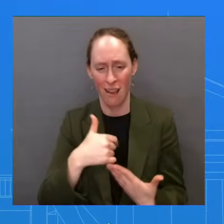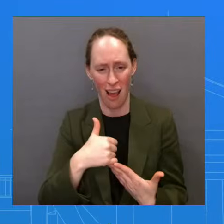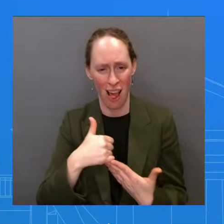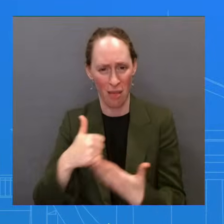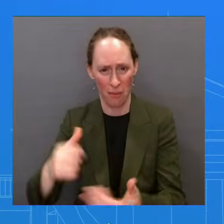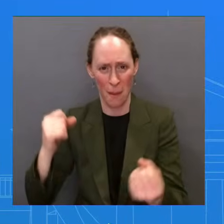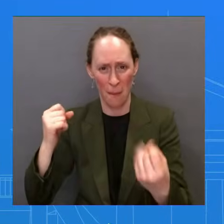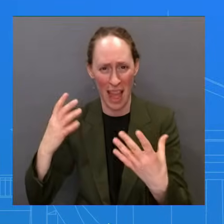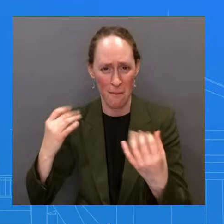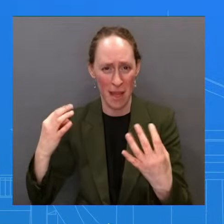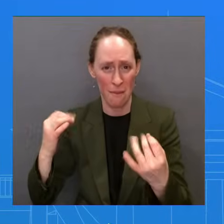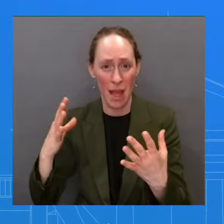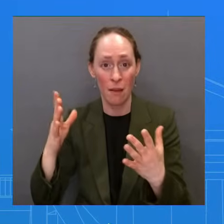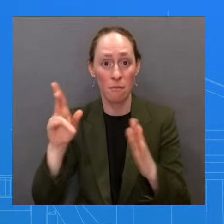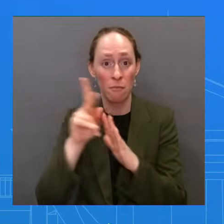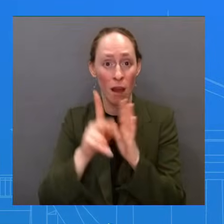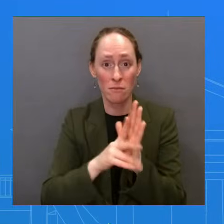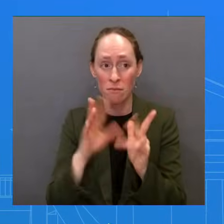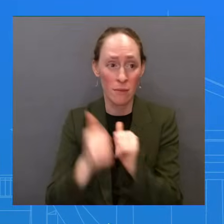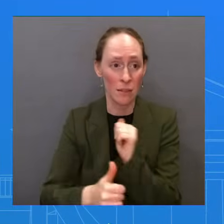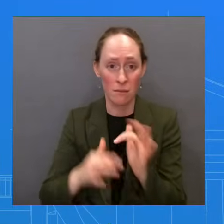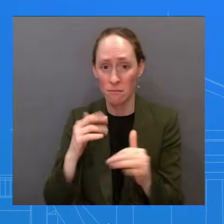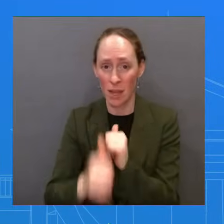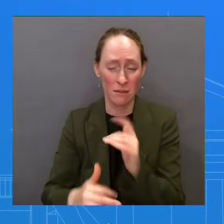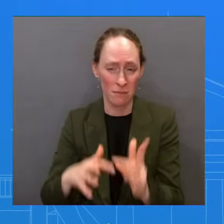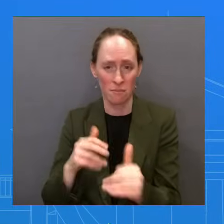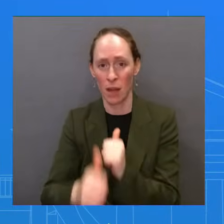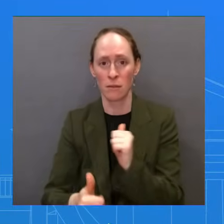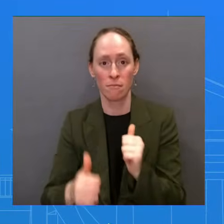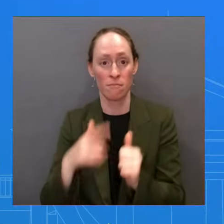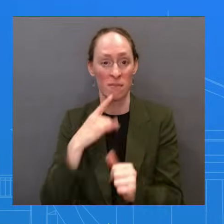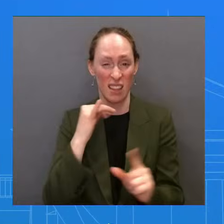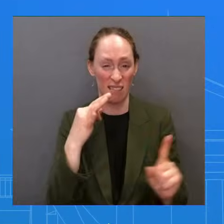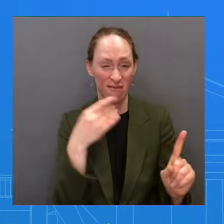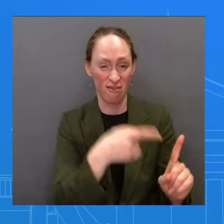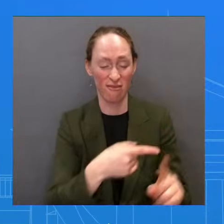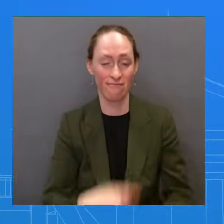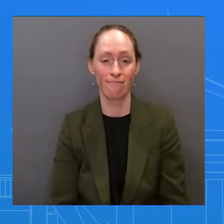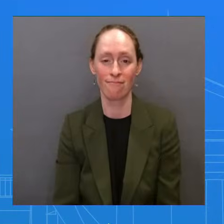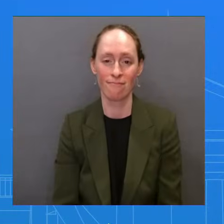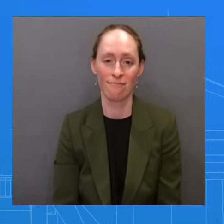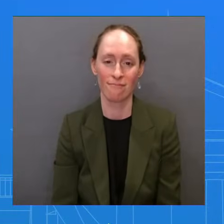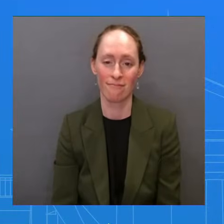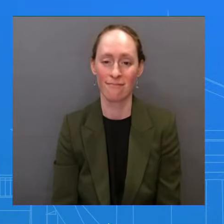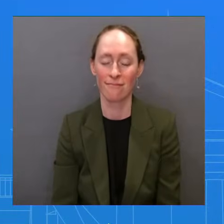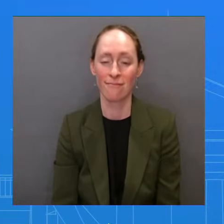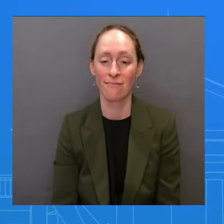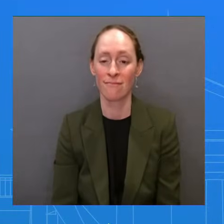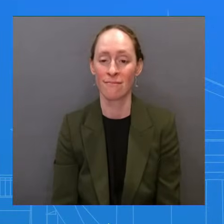I don't have -- I don't have anything to say specifically about when she's coming back or what that looks like.